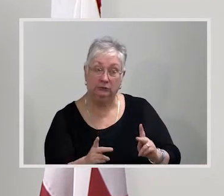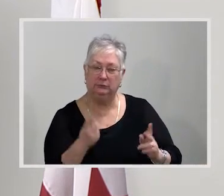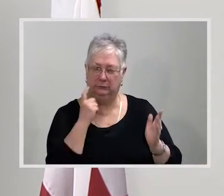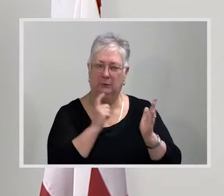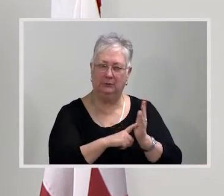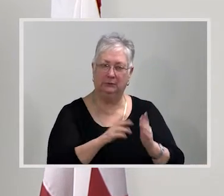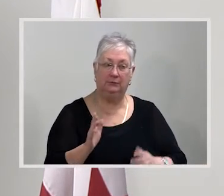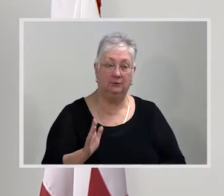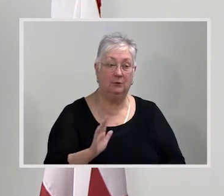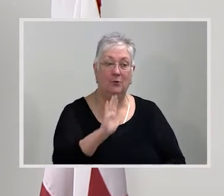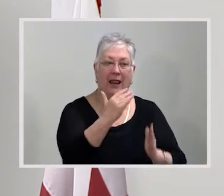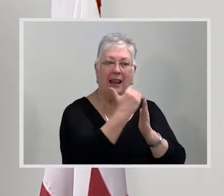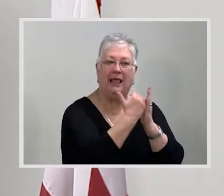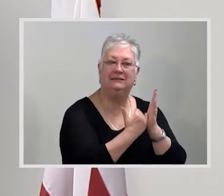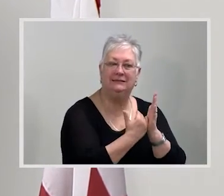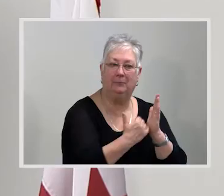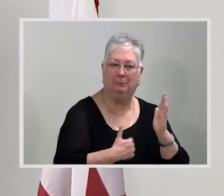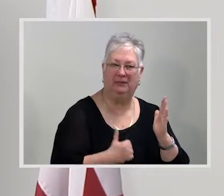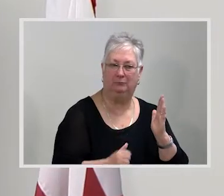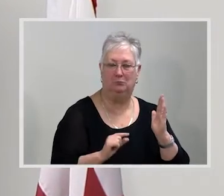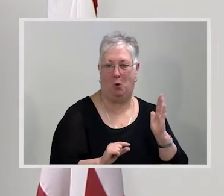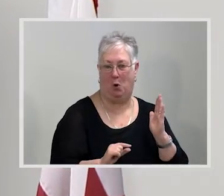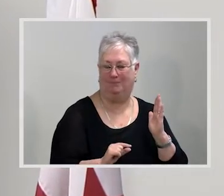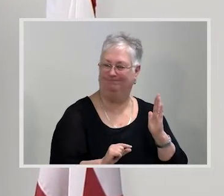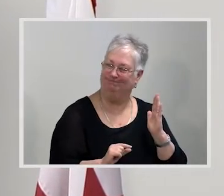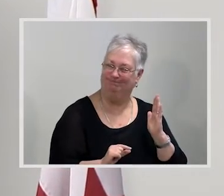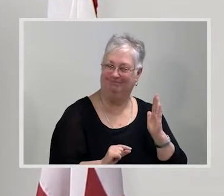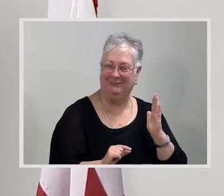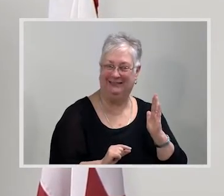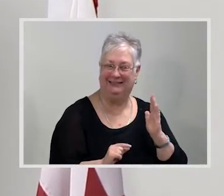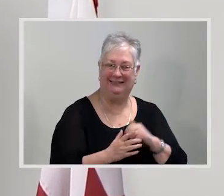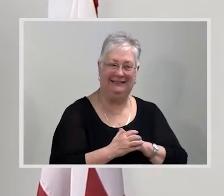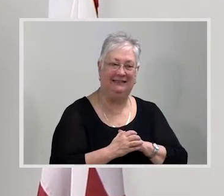AND BECAUSE WE HAD -- AND THE CITY ADMINISTRATOR AND THE